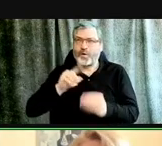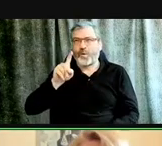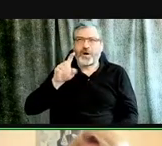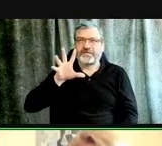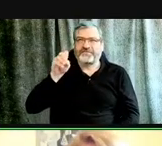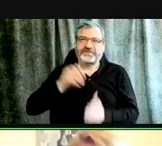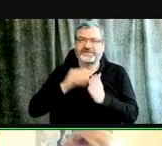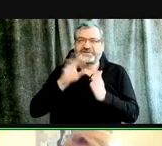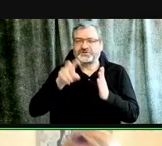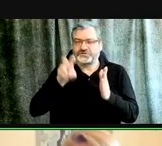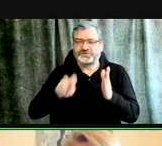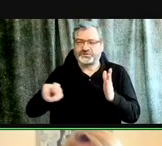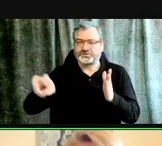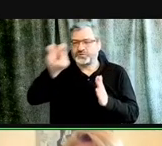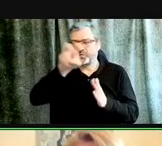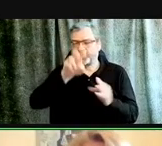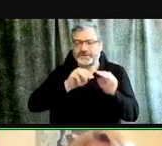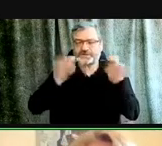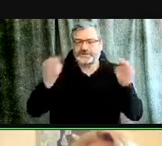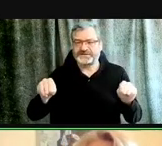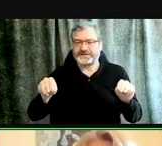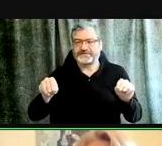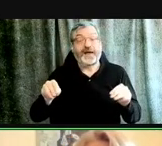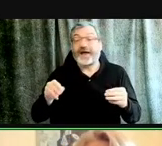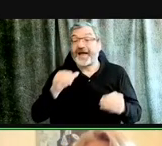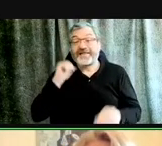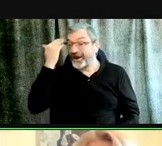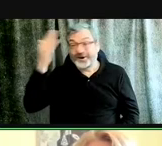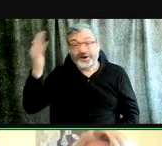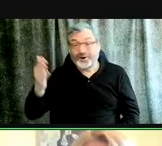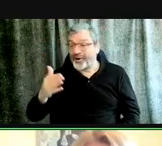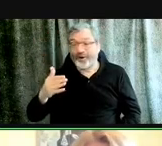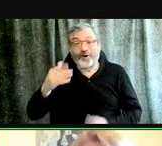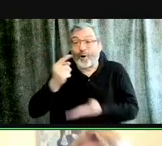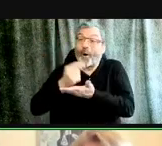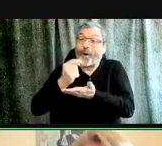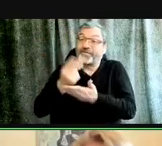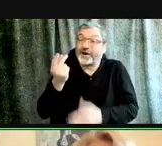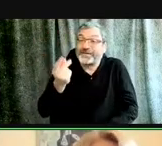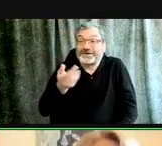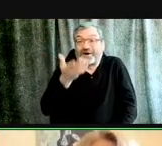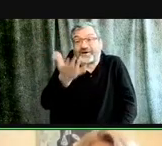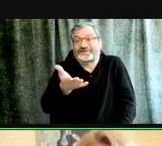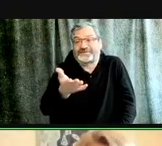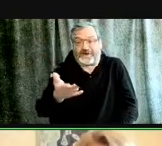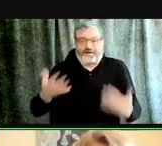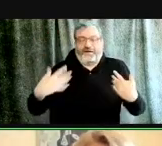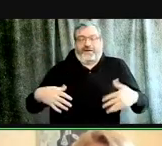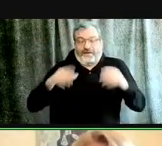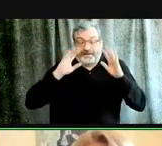they had no idea that there were going to be therapy dogs there to greet them. And it was such a wonderful moment to see